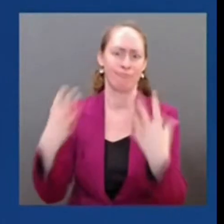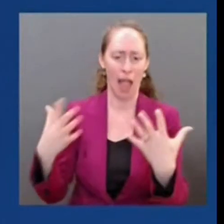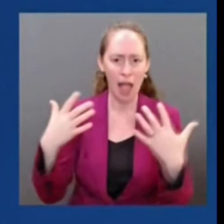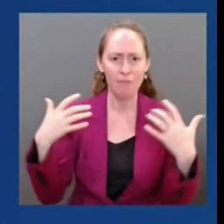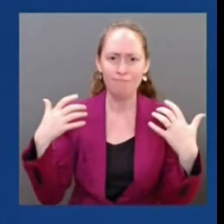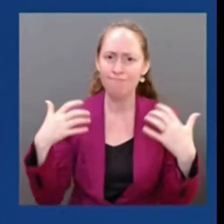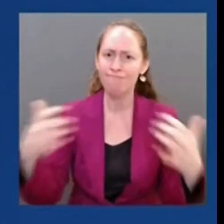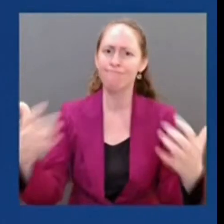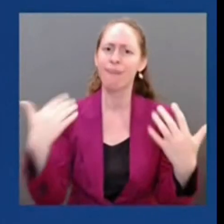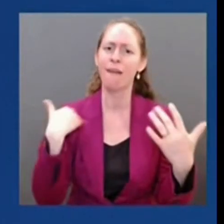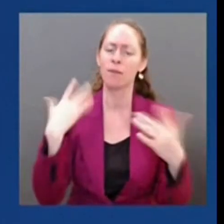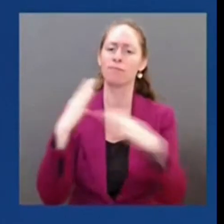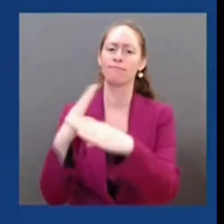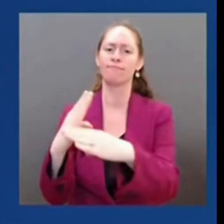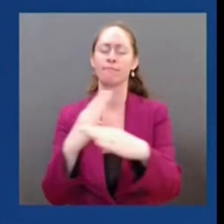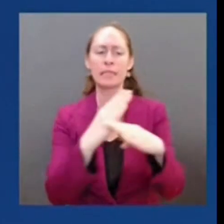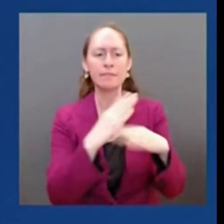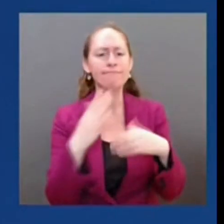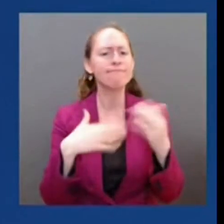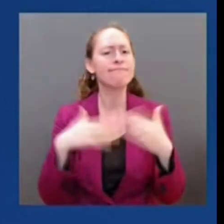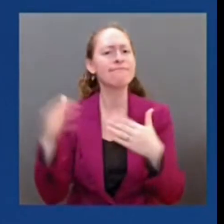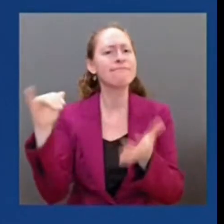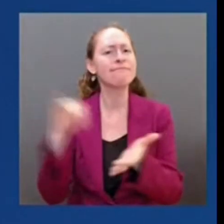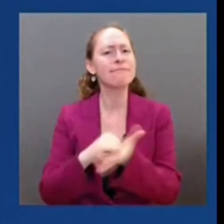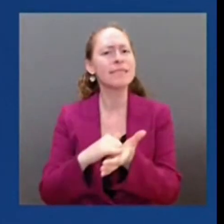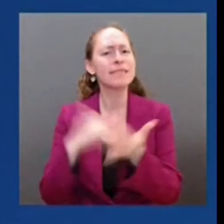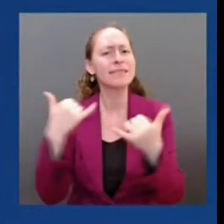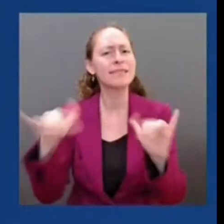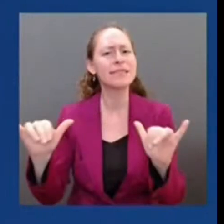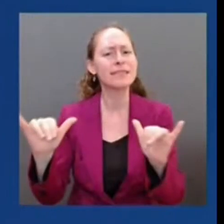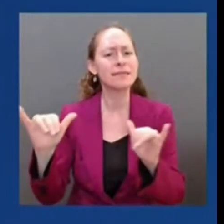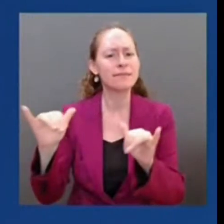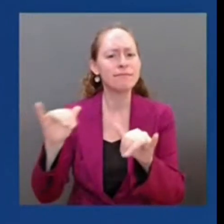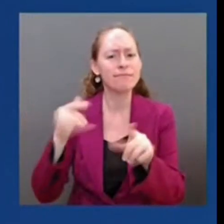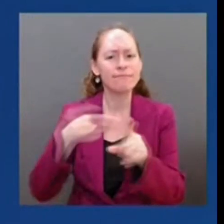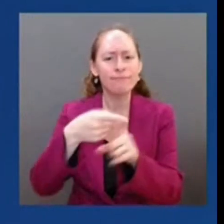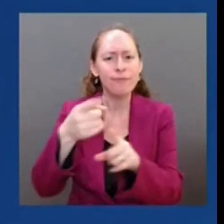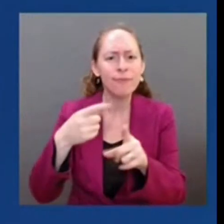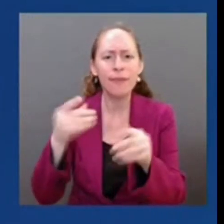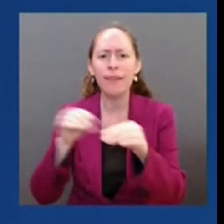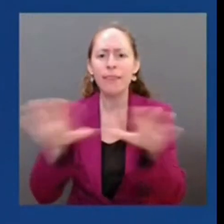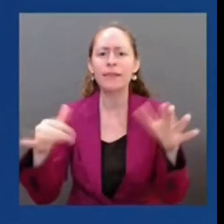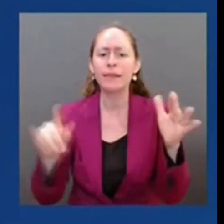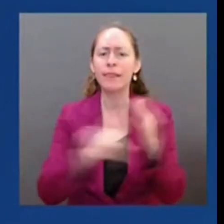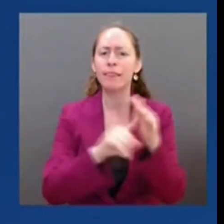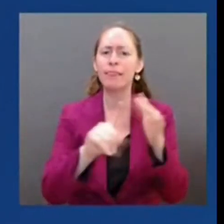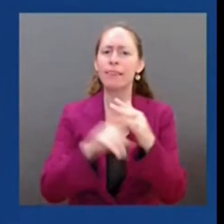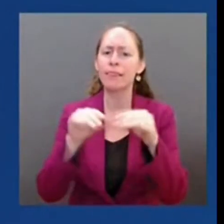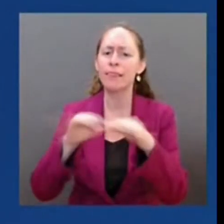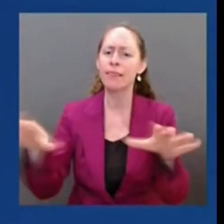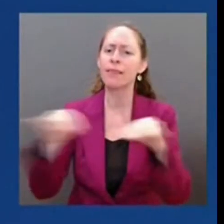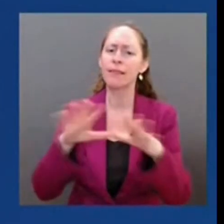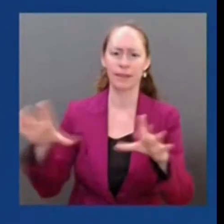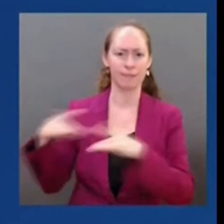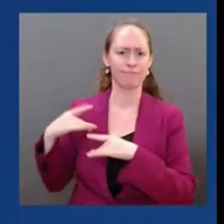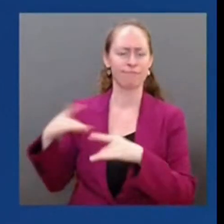IMMUNITY WITHIN OUPOPUTION.